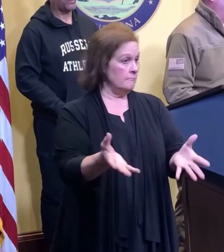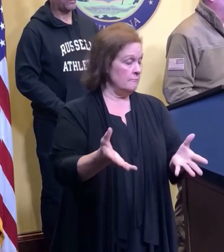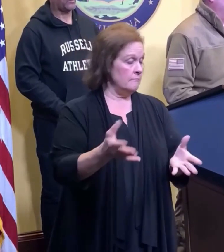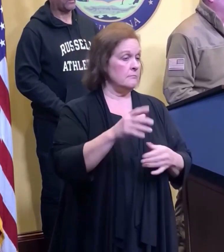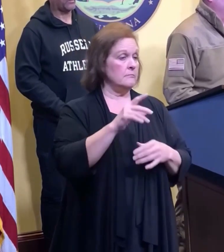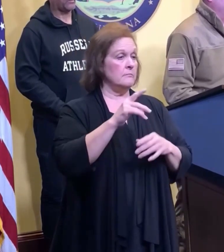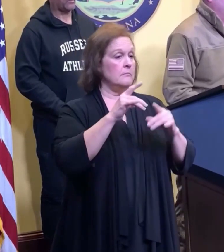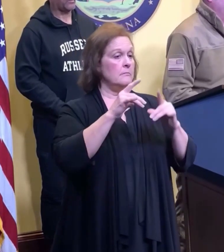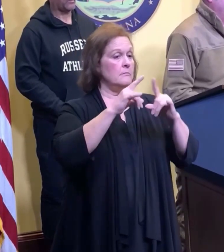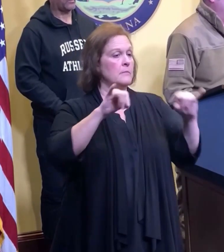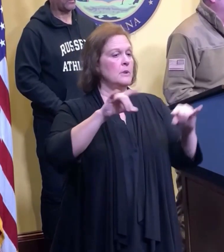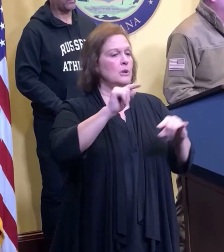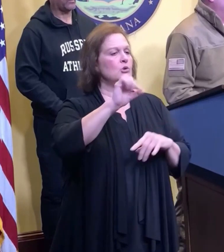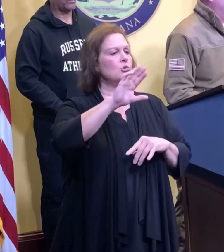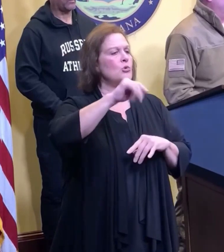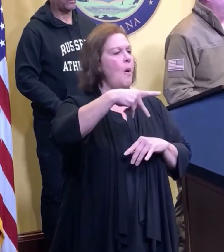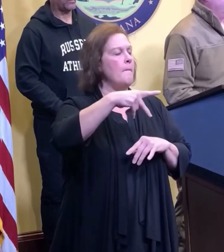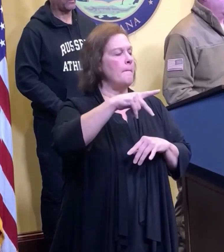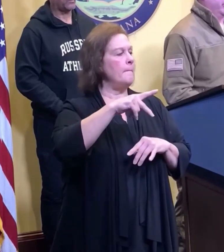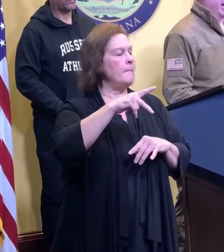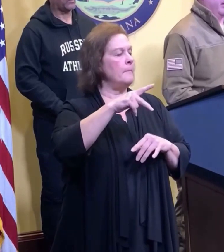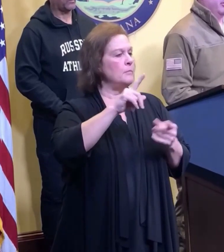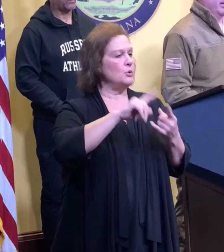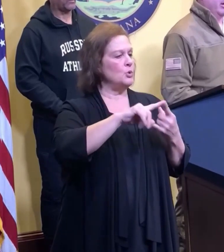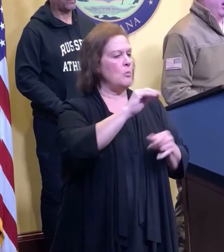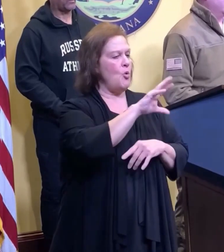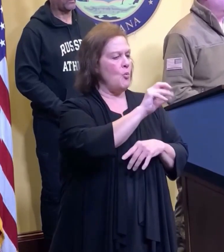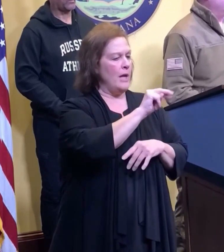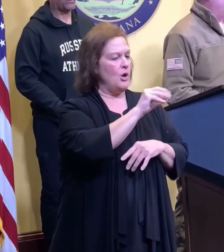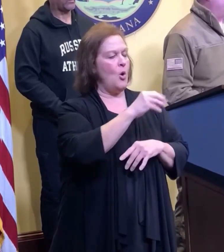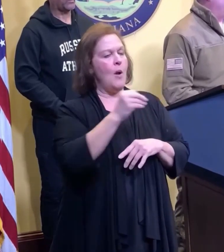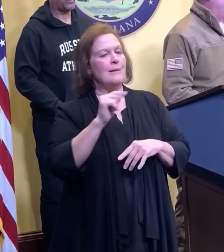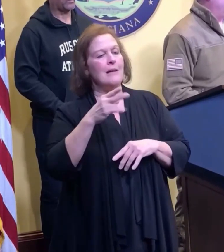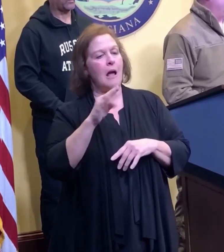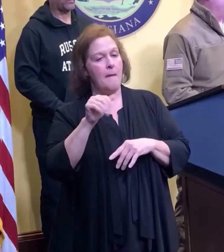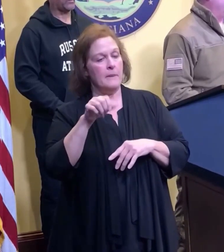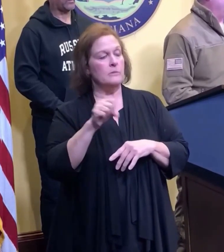council member moreno and their staffs and they are actively out in that area right now